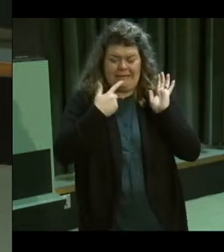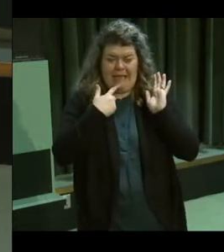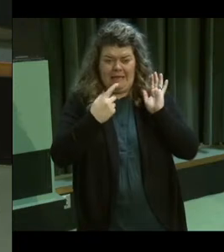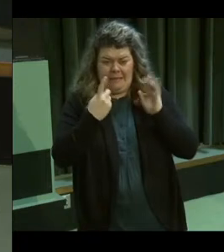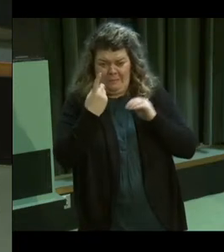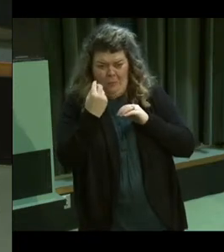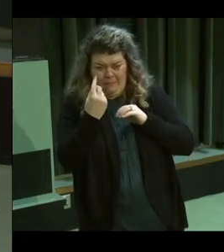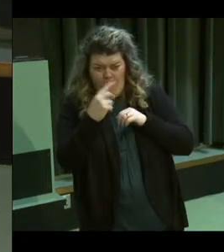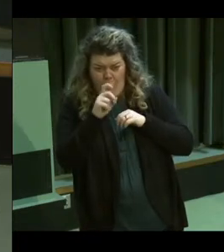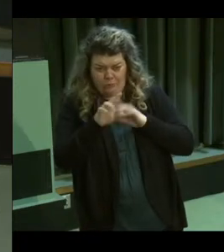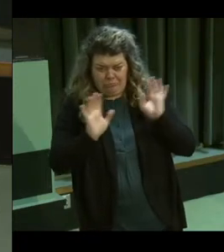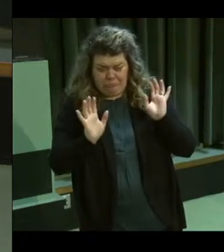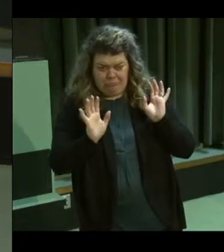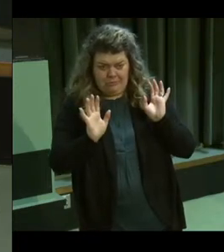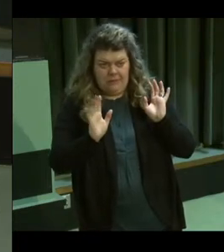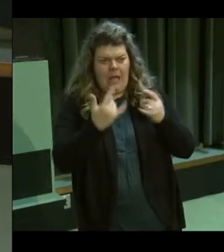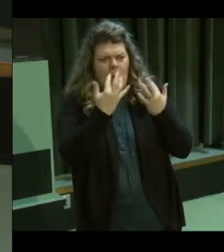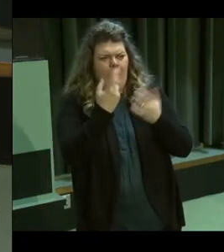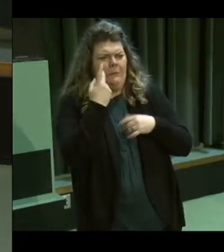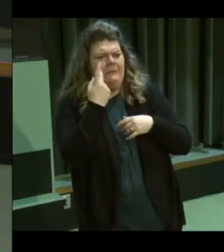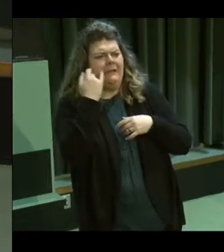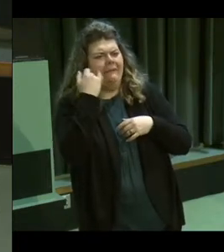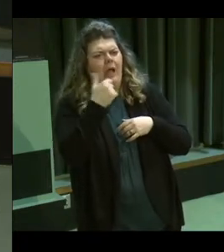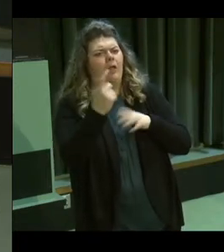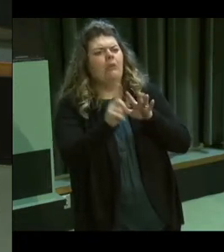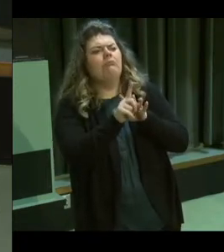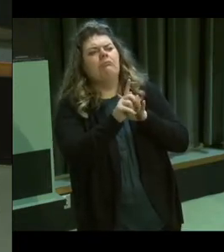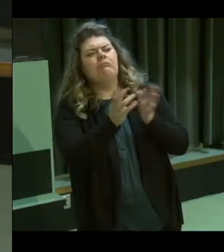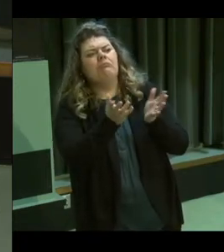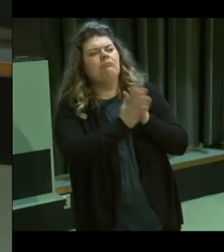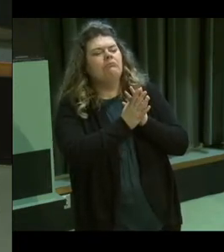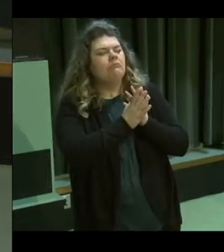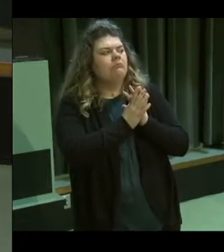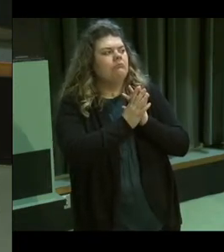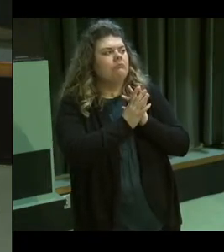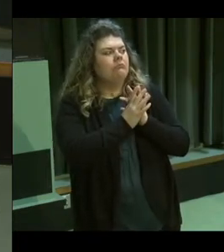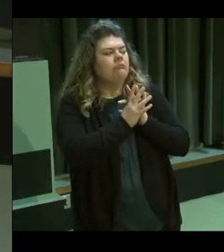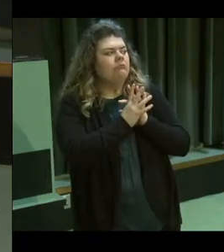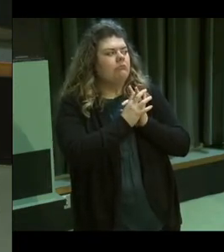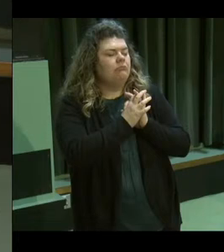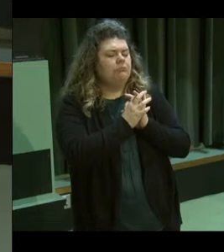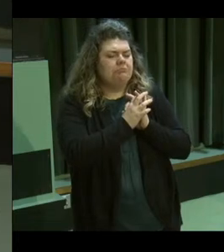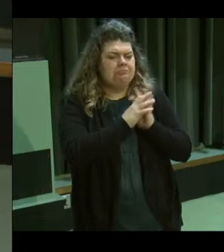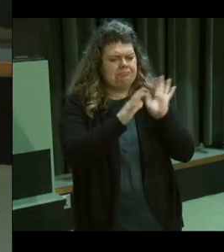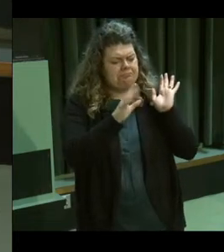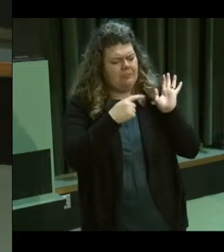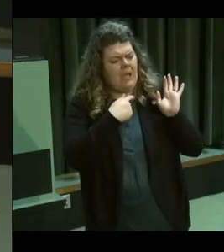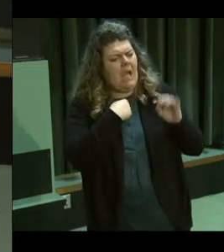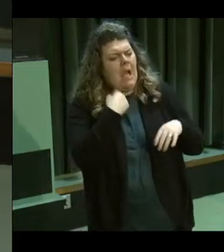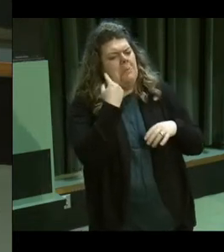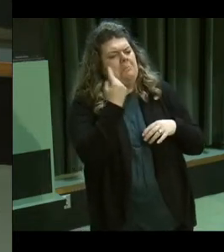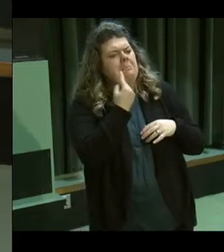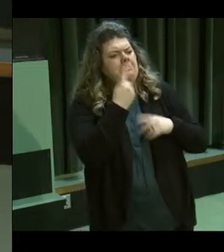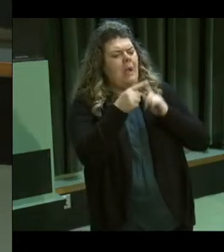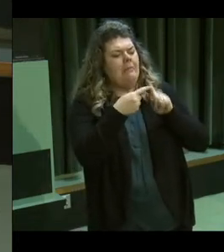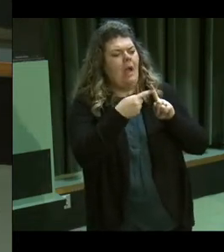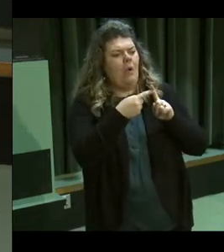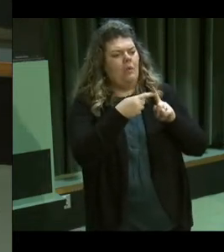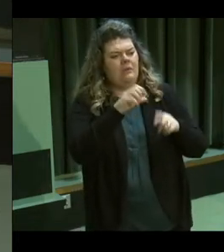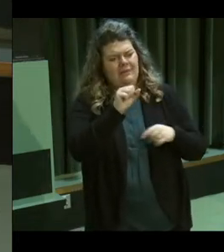Hey, there's room for maybe one more question.